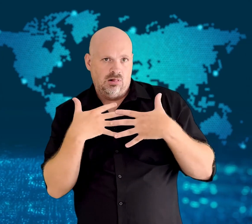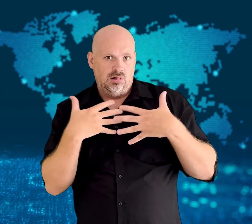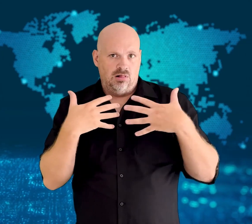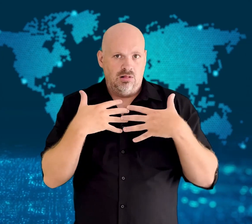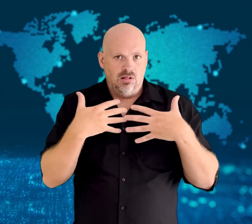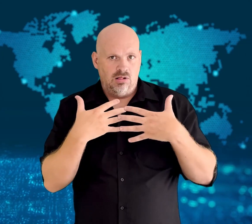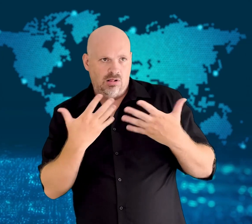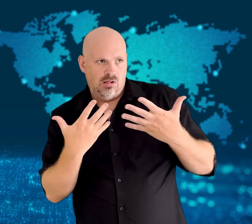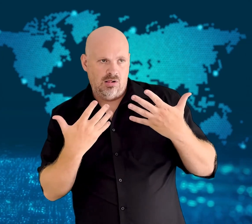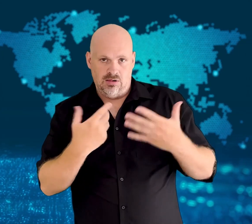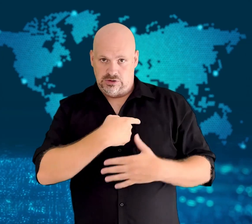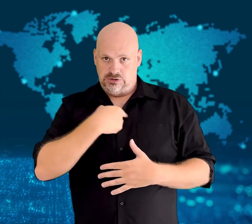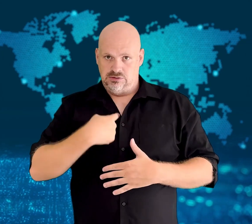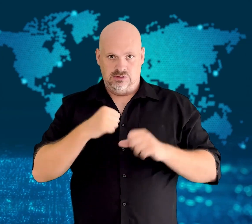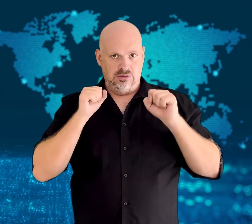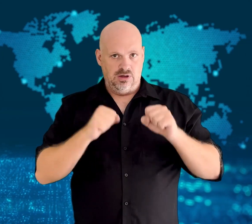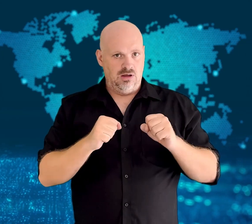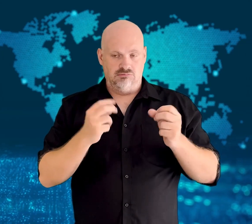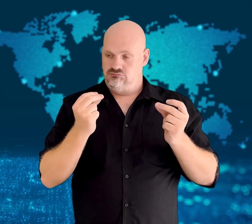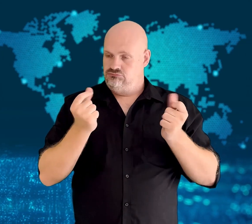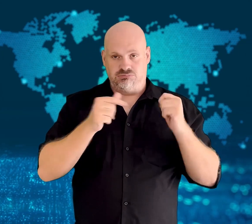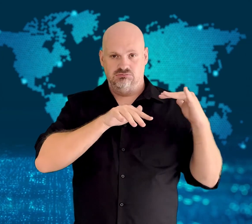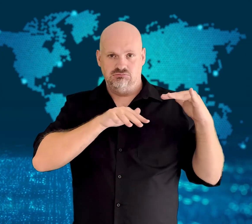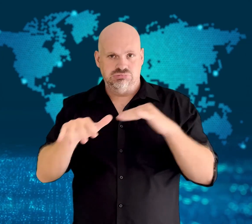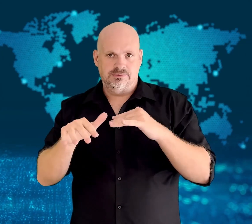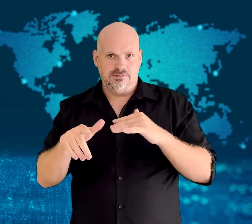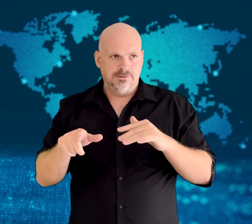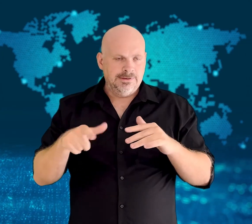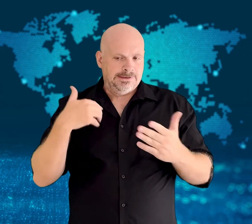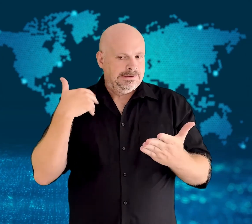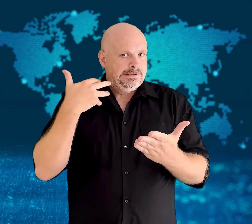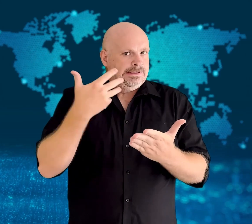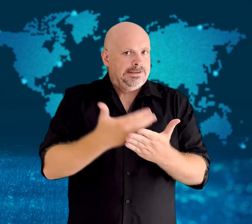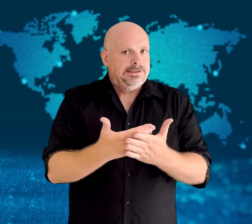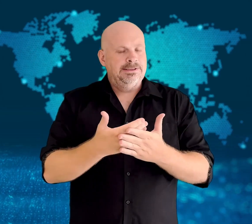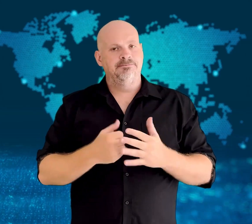invasion by China.